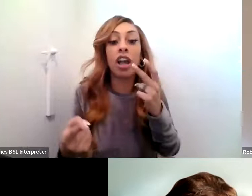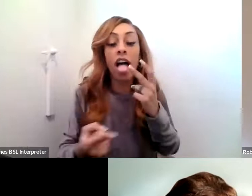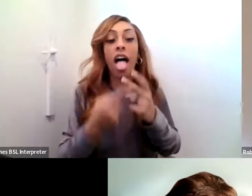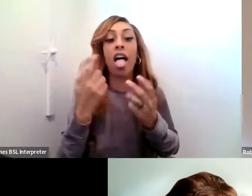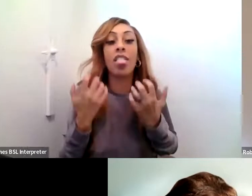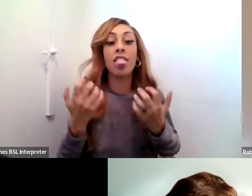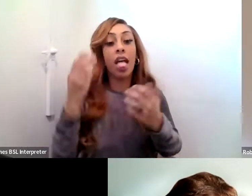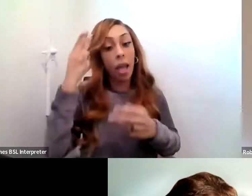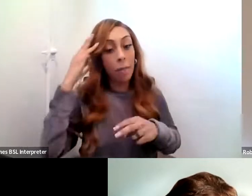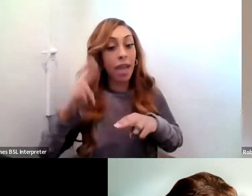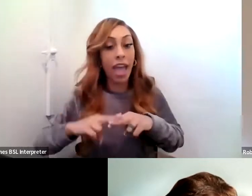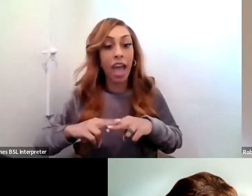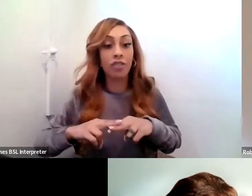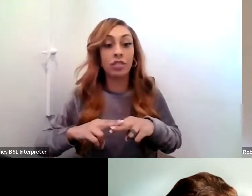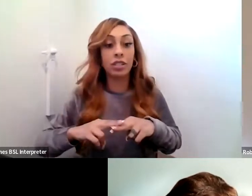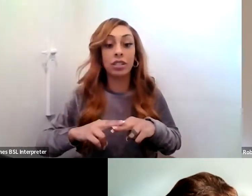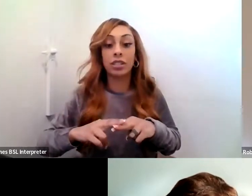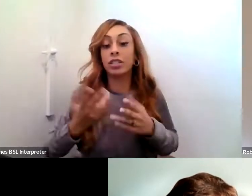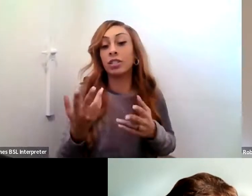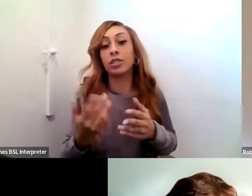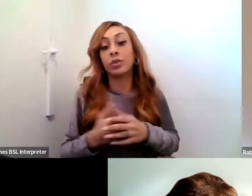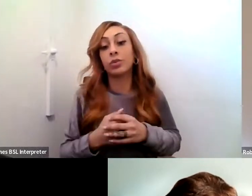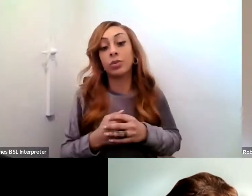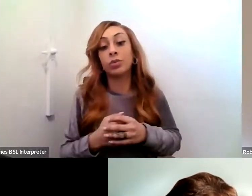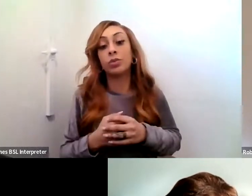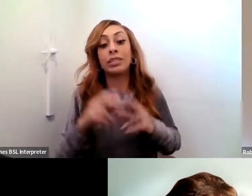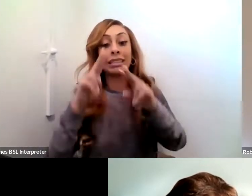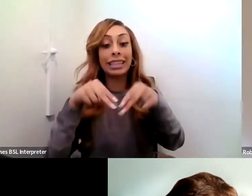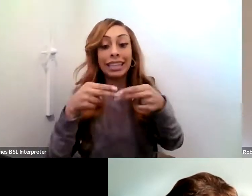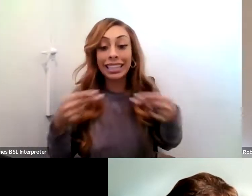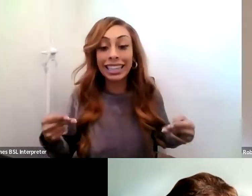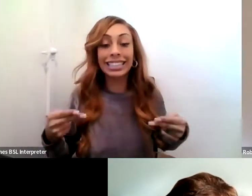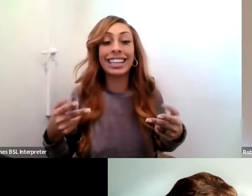parents, rural audiences, international audiences,